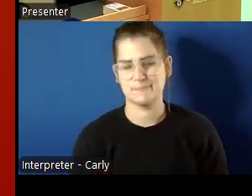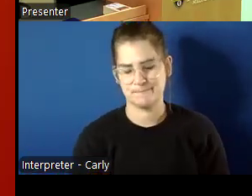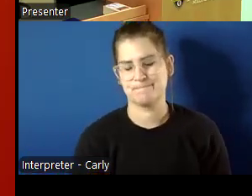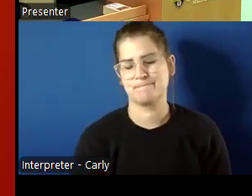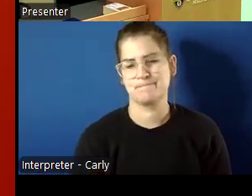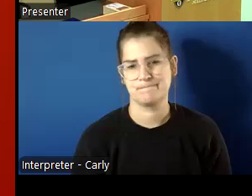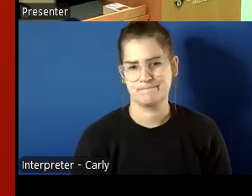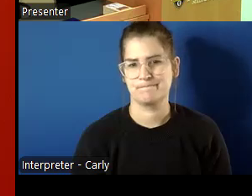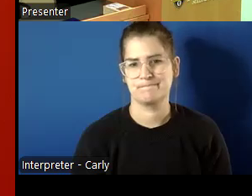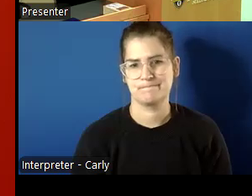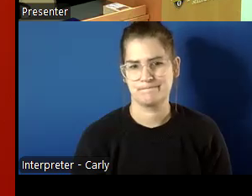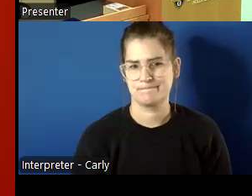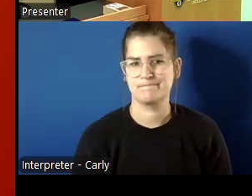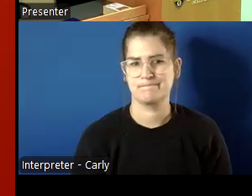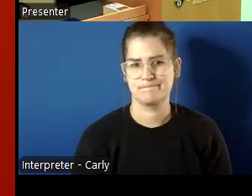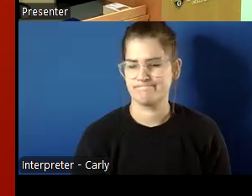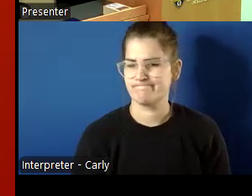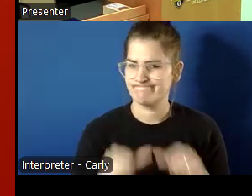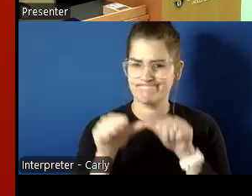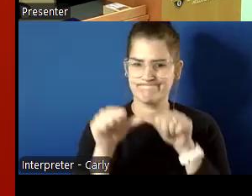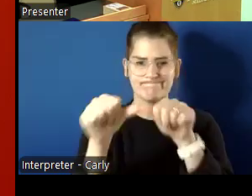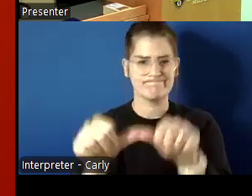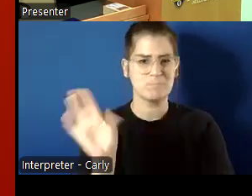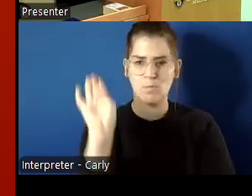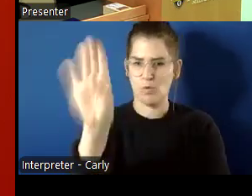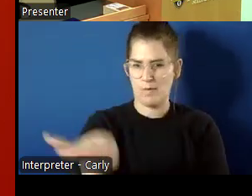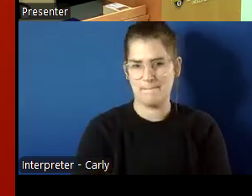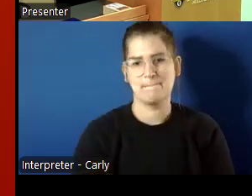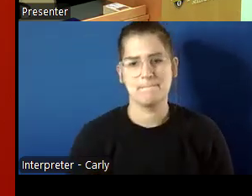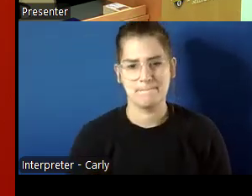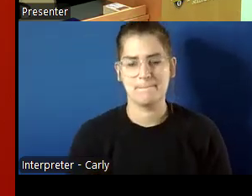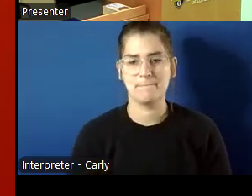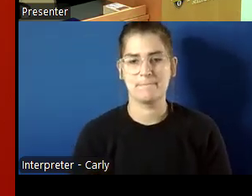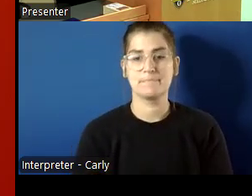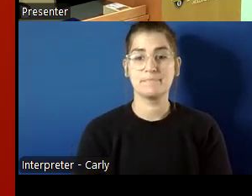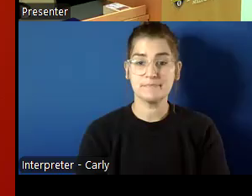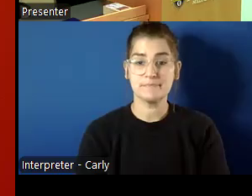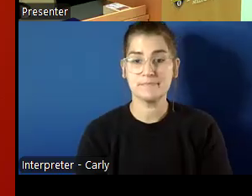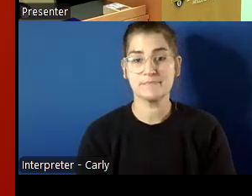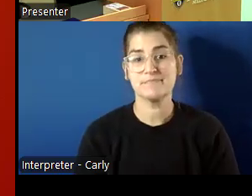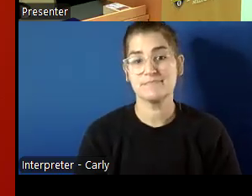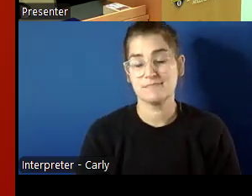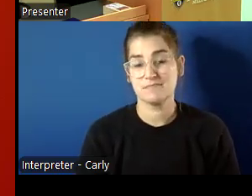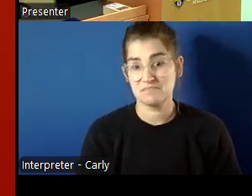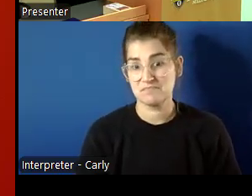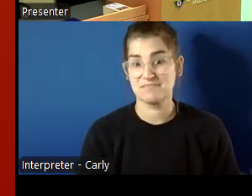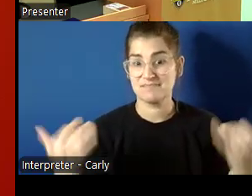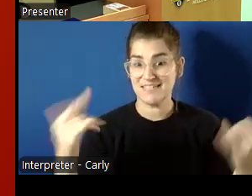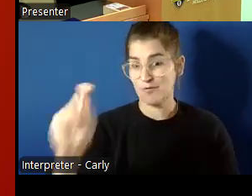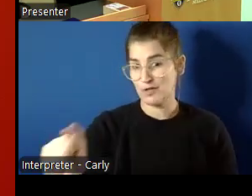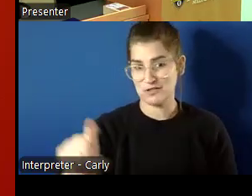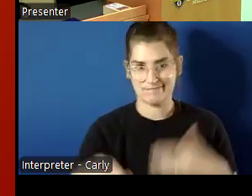uh realm of of treatment. So the question then the relevant question for the day how do cultural and